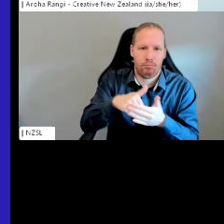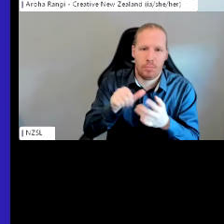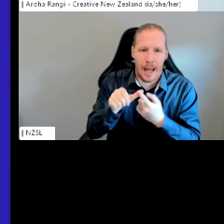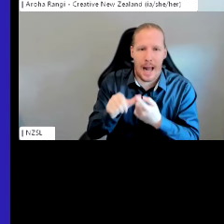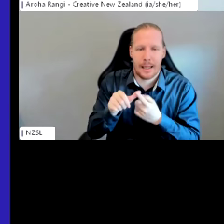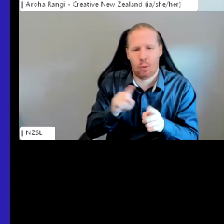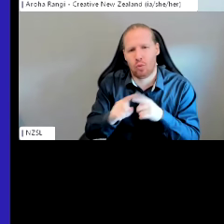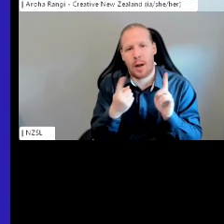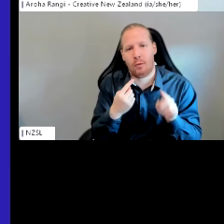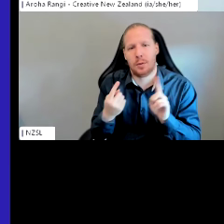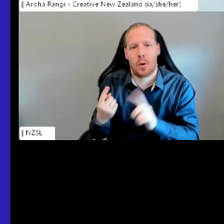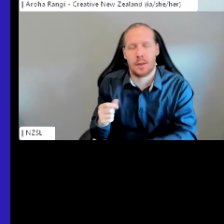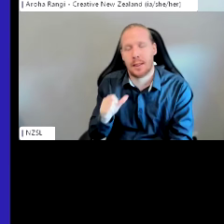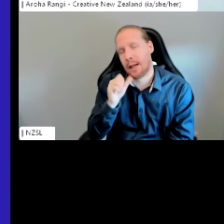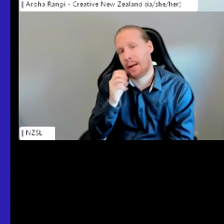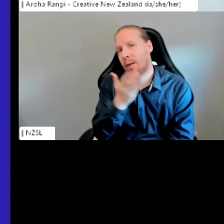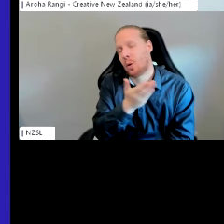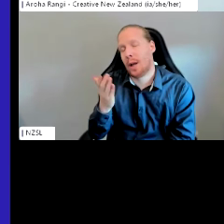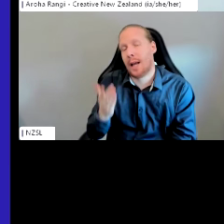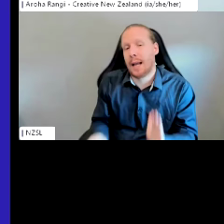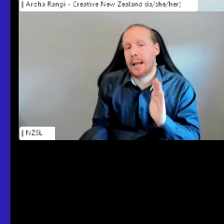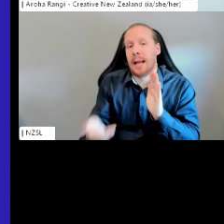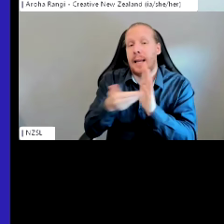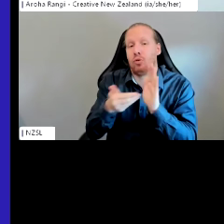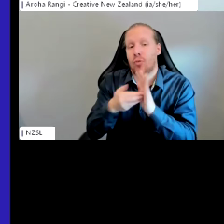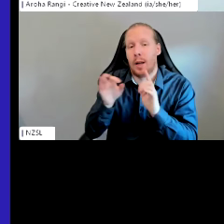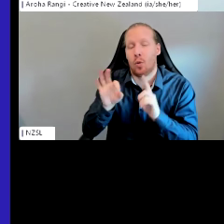got additional questions or want to explore the data further, please get in touch with